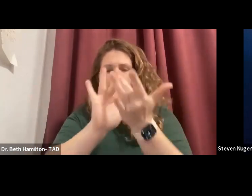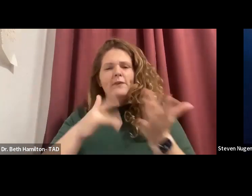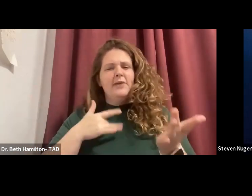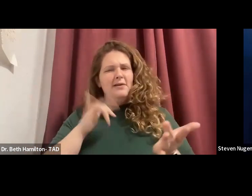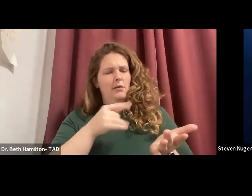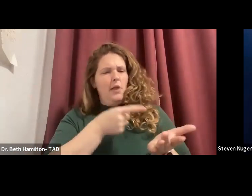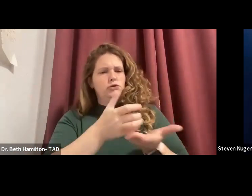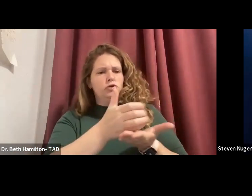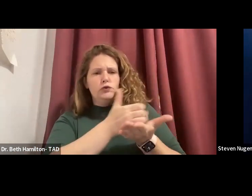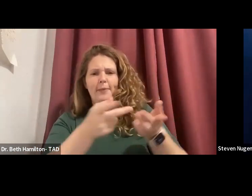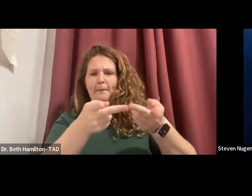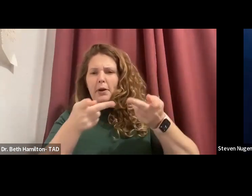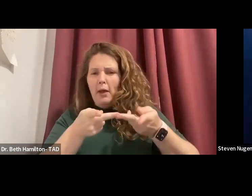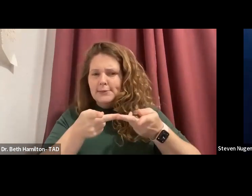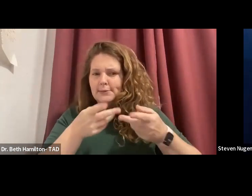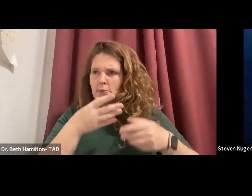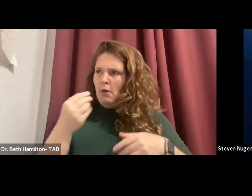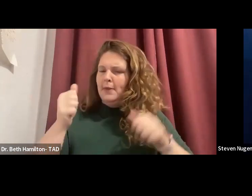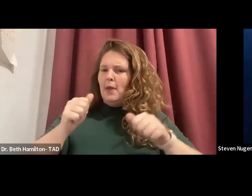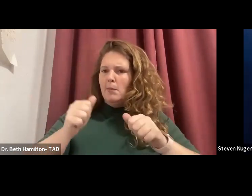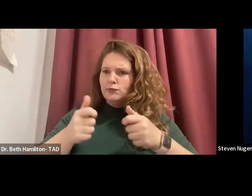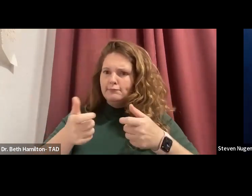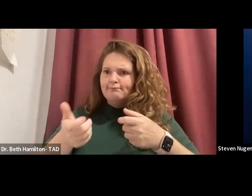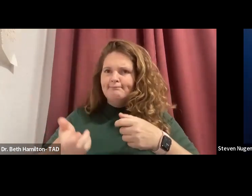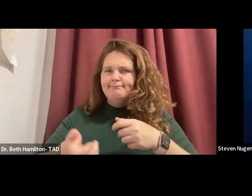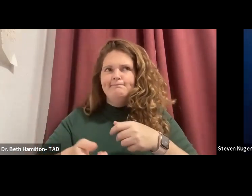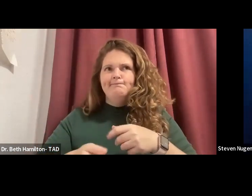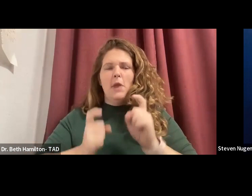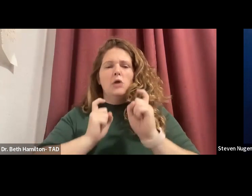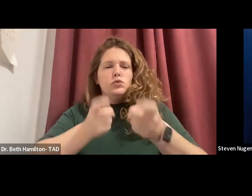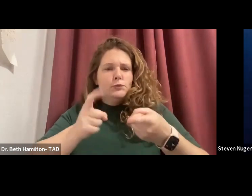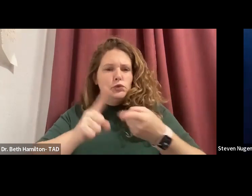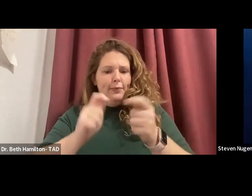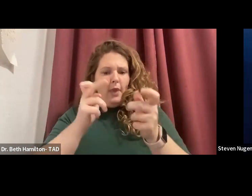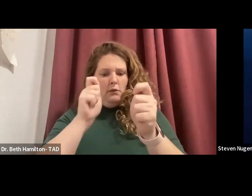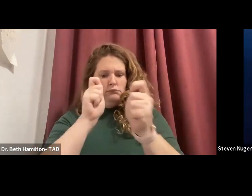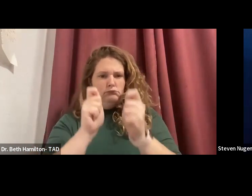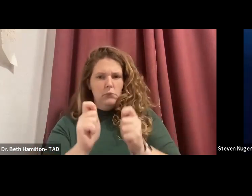bigger voice at the table and that they were able to deliver to deliver what they